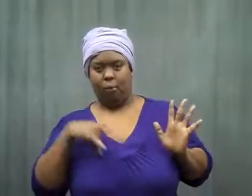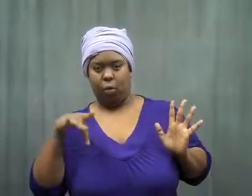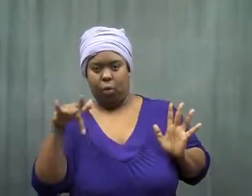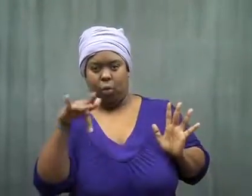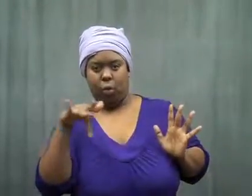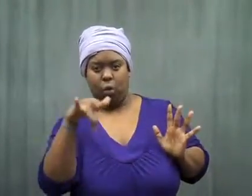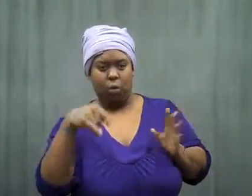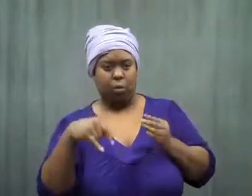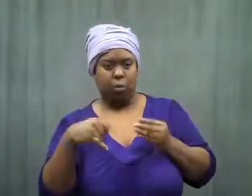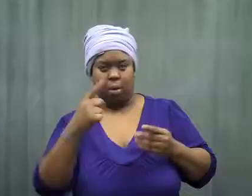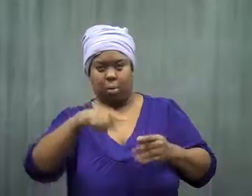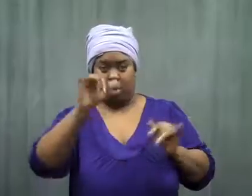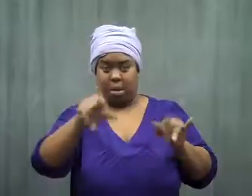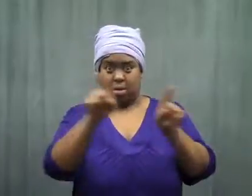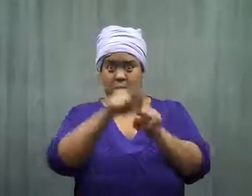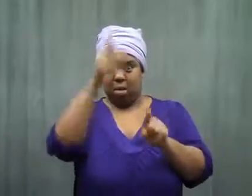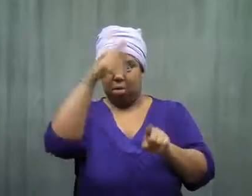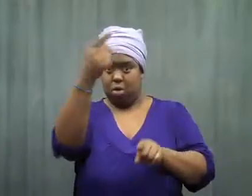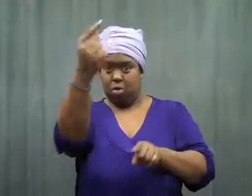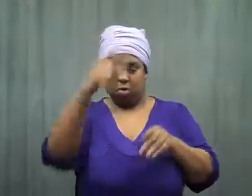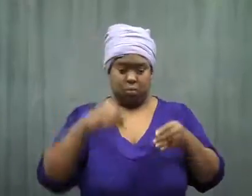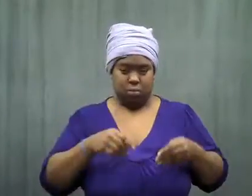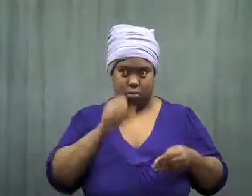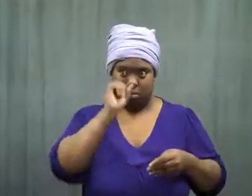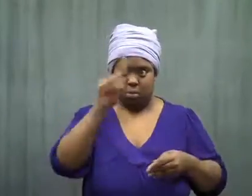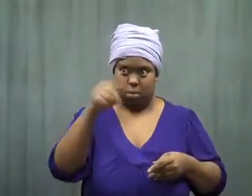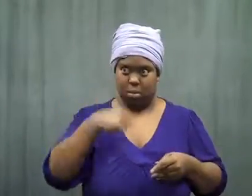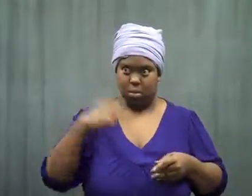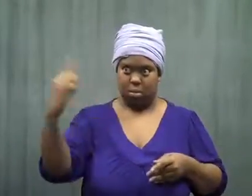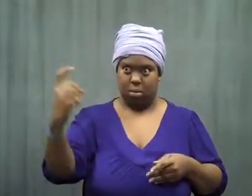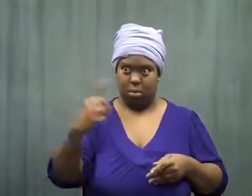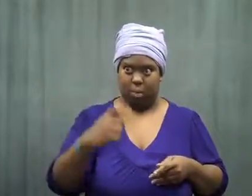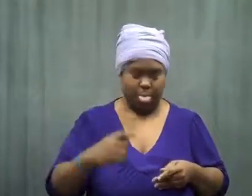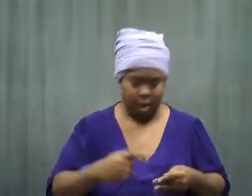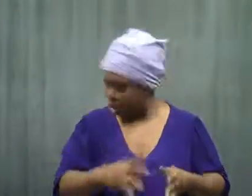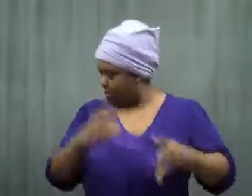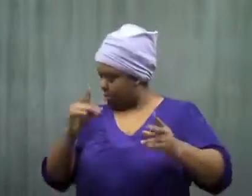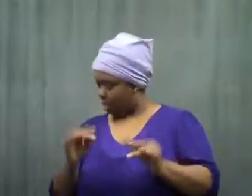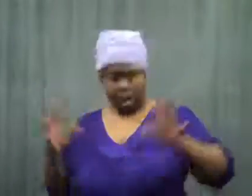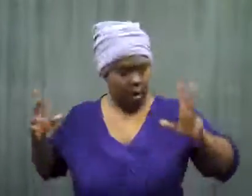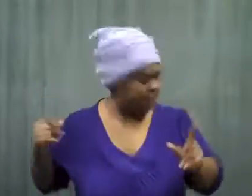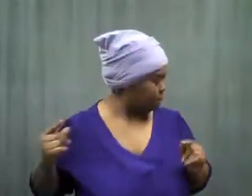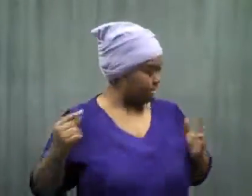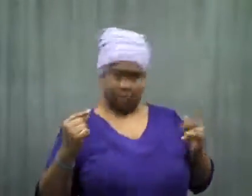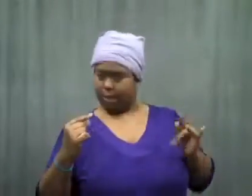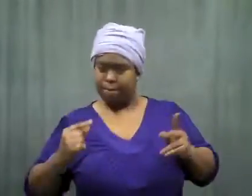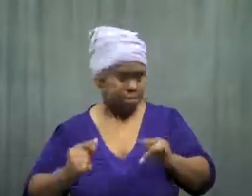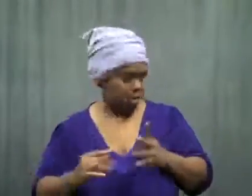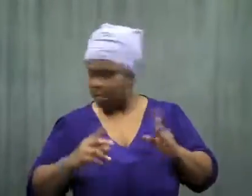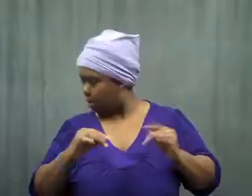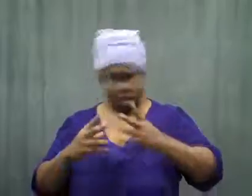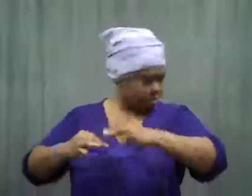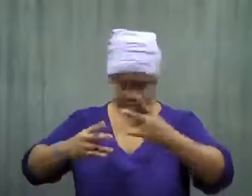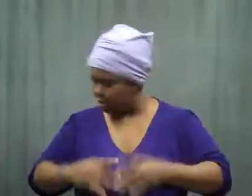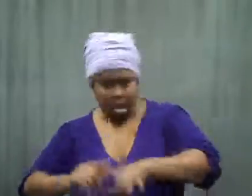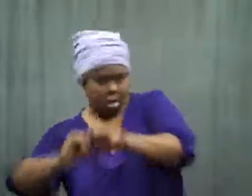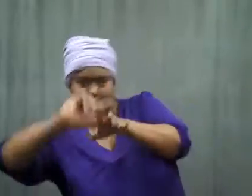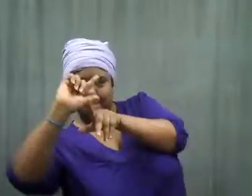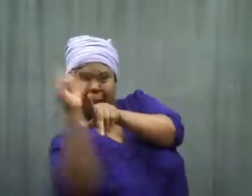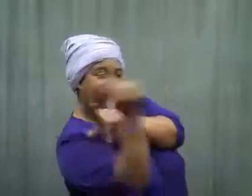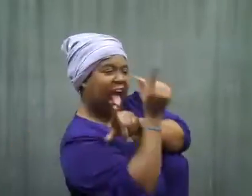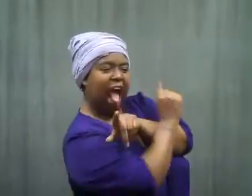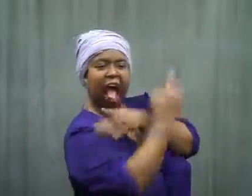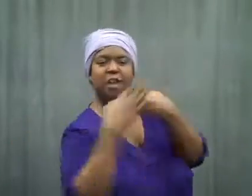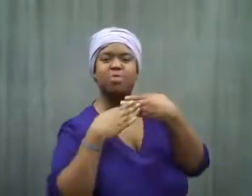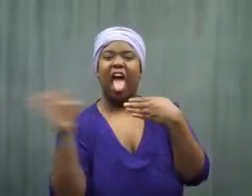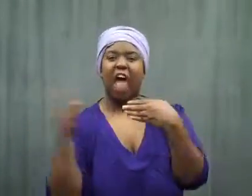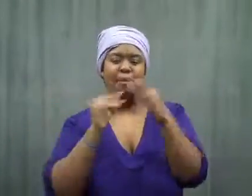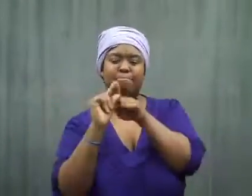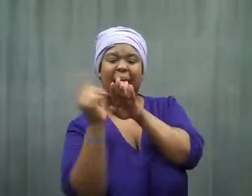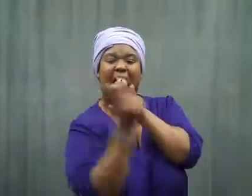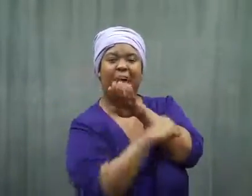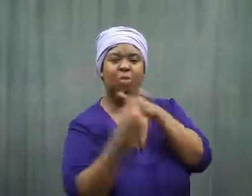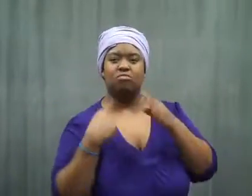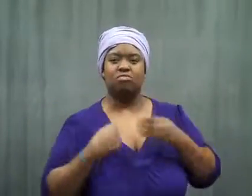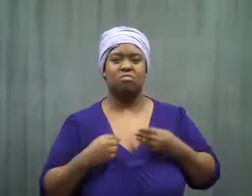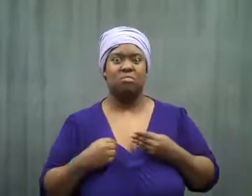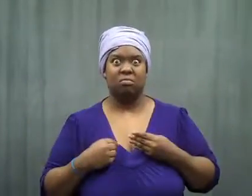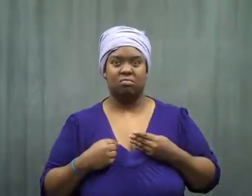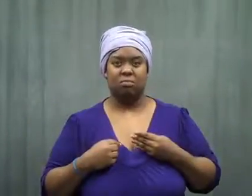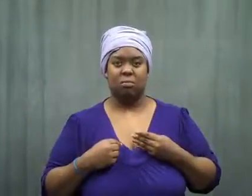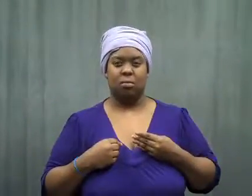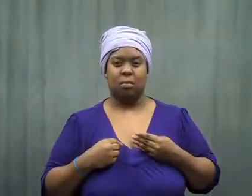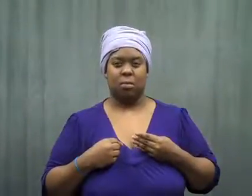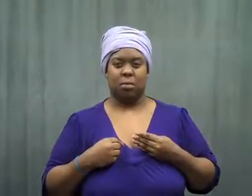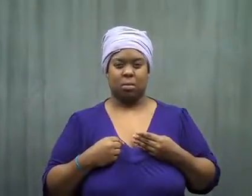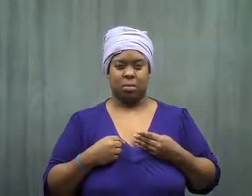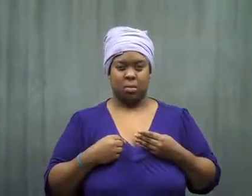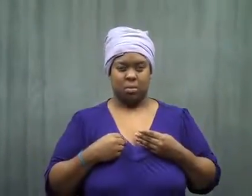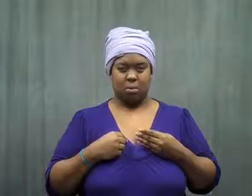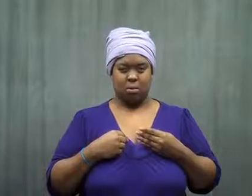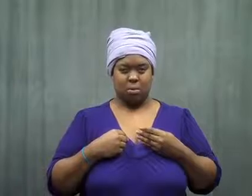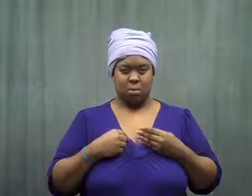There was no line. When the guy saw me, he suddenly remembered something he had to do,